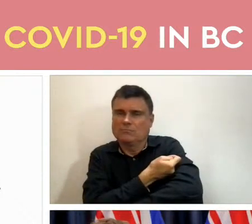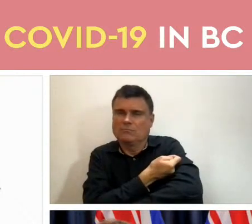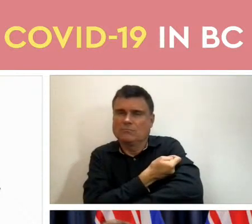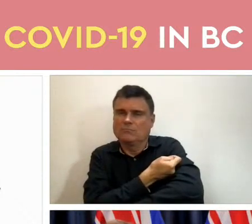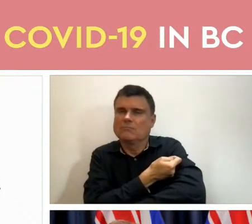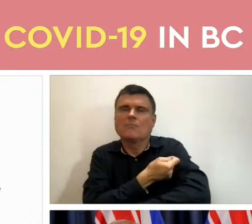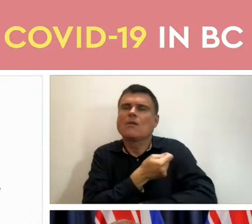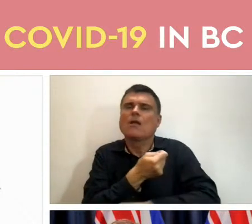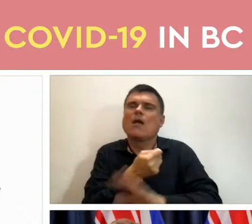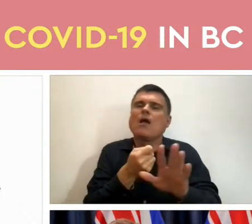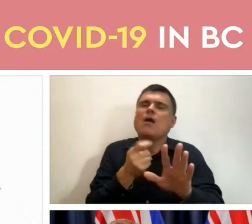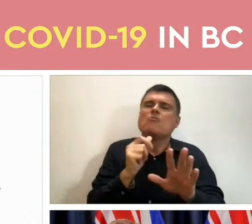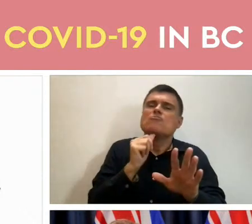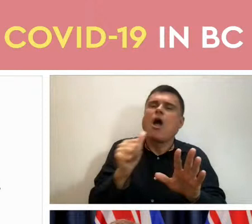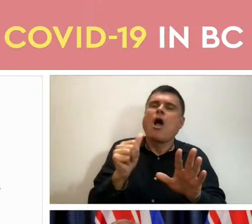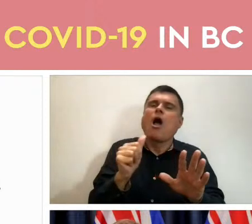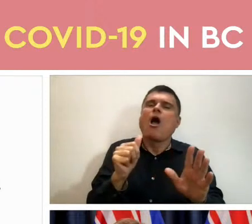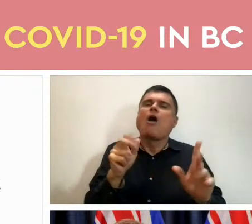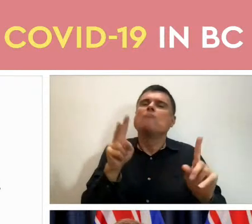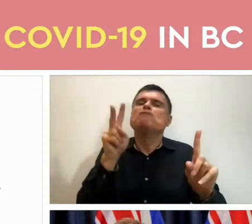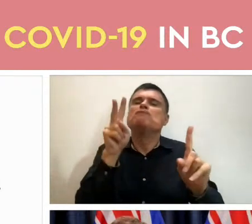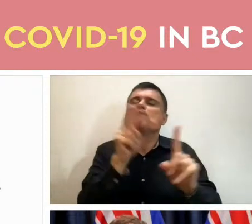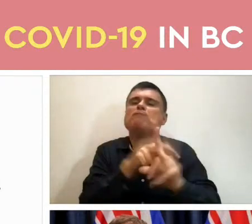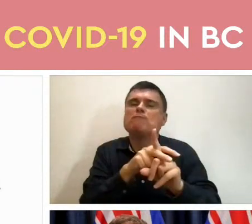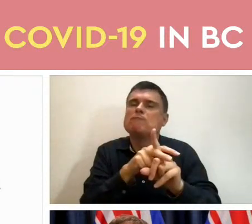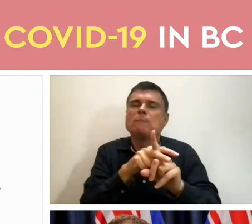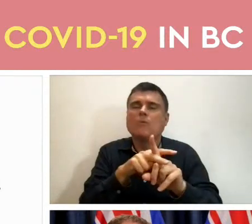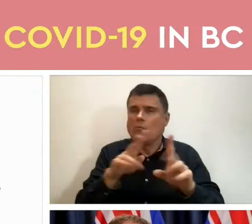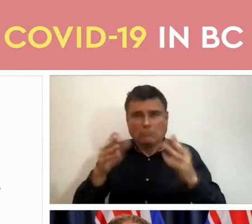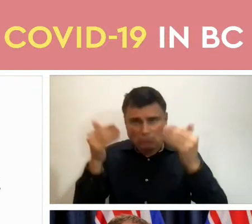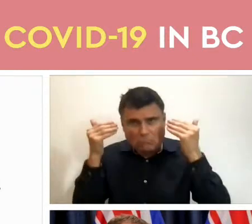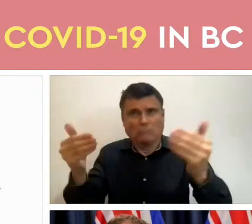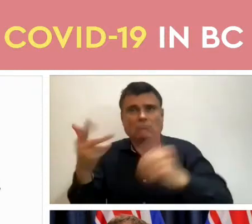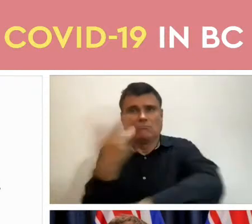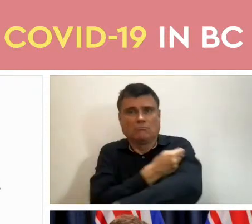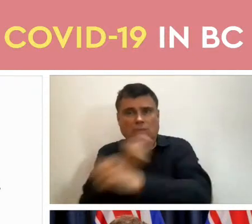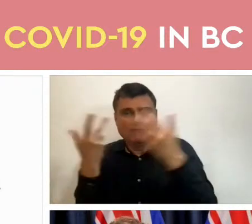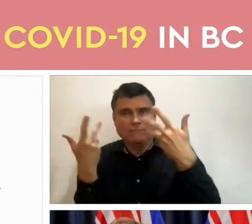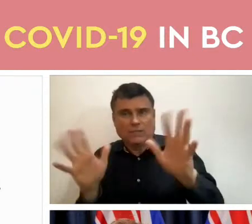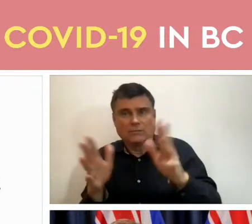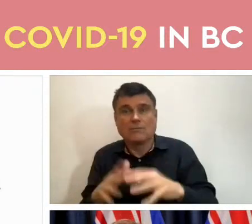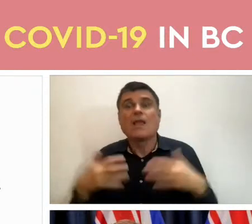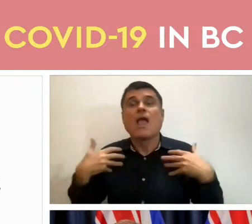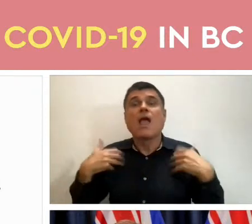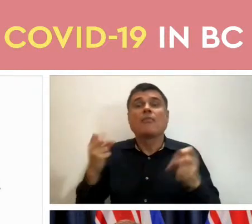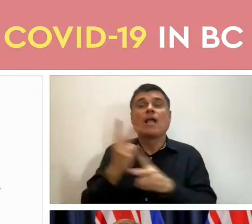Approximately 65,000 health care workers have received their booster.